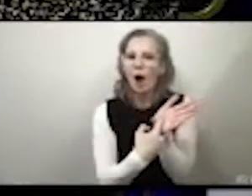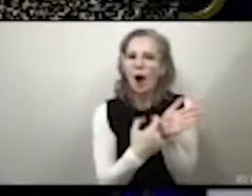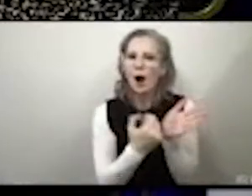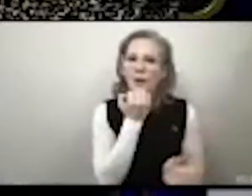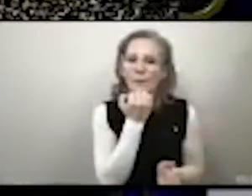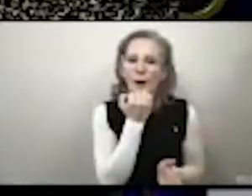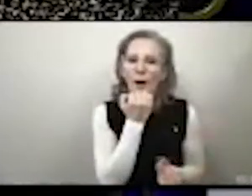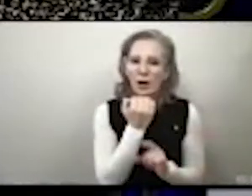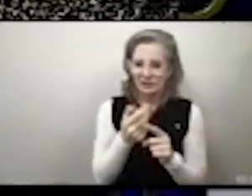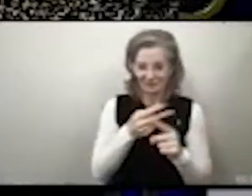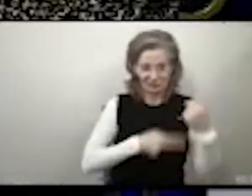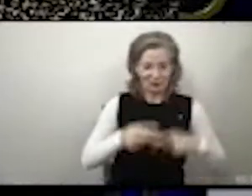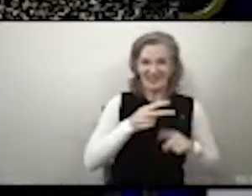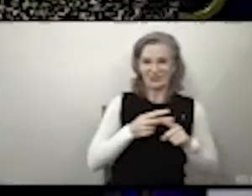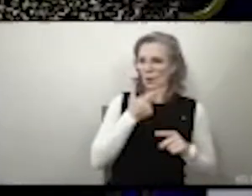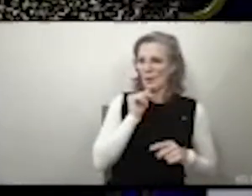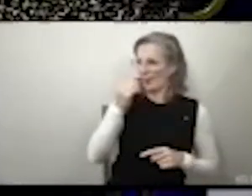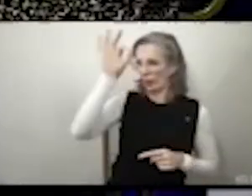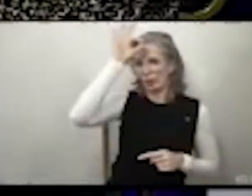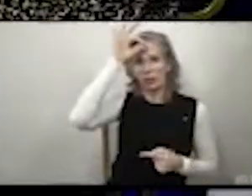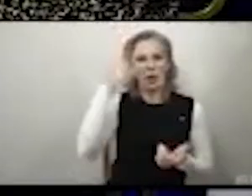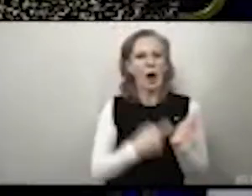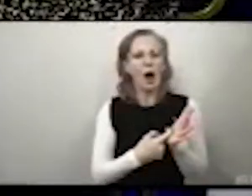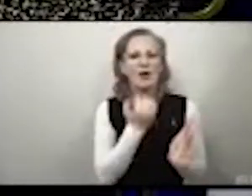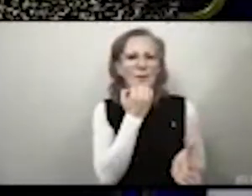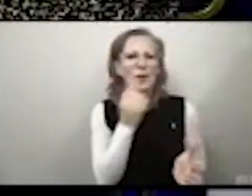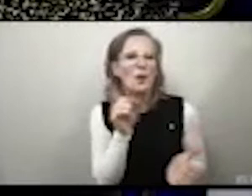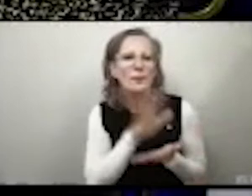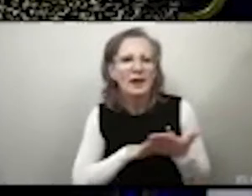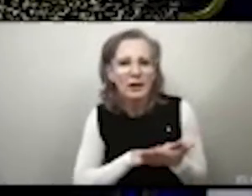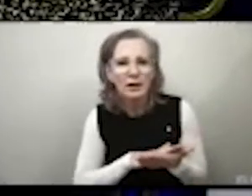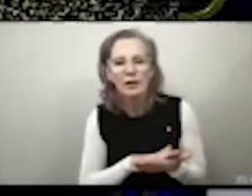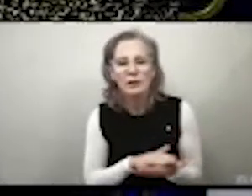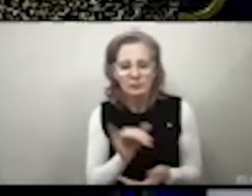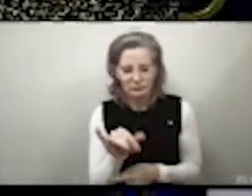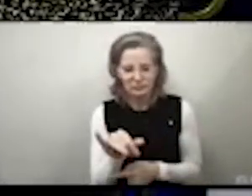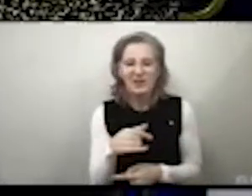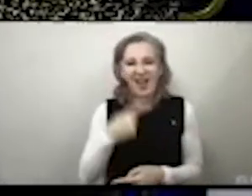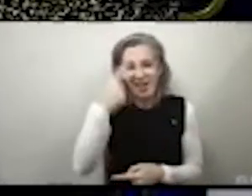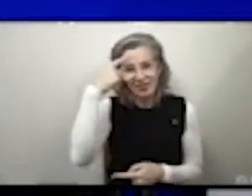I think part of the discussion of how science can be useful in all of this is about communication.